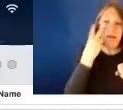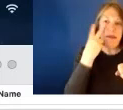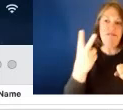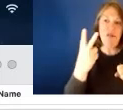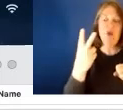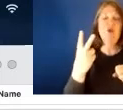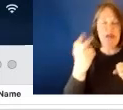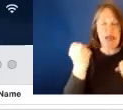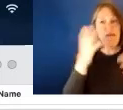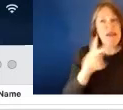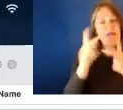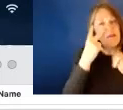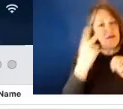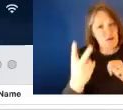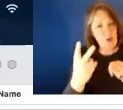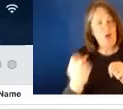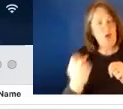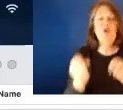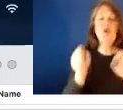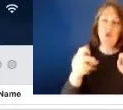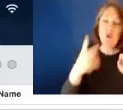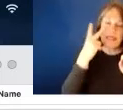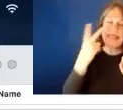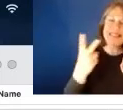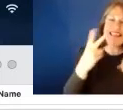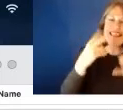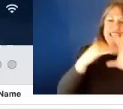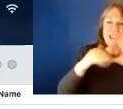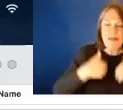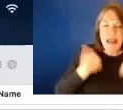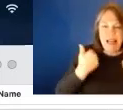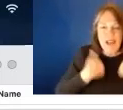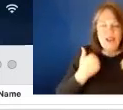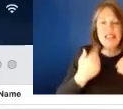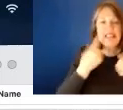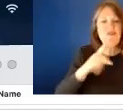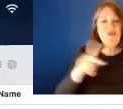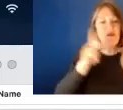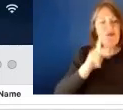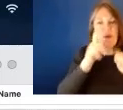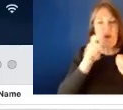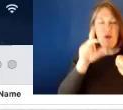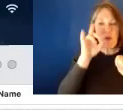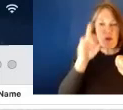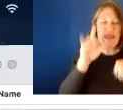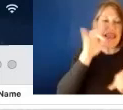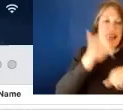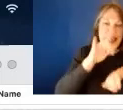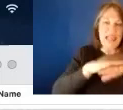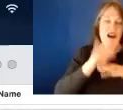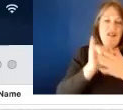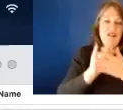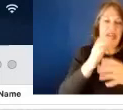07:24:27 you can see the e-mail addresses of those who did click on that get iPresentation